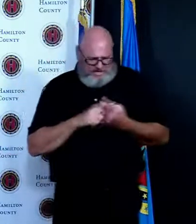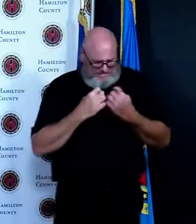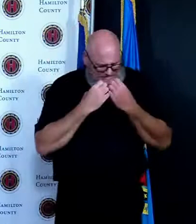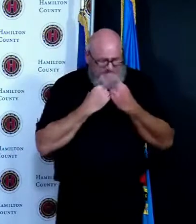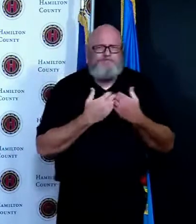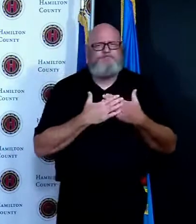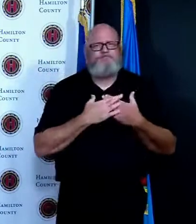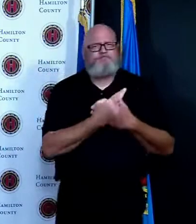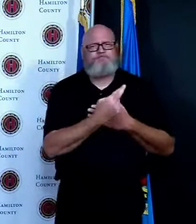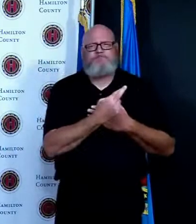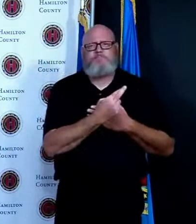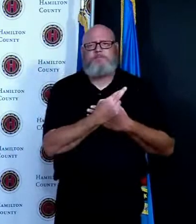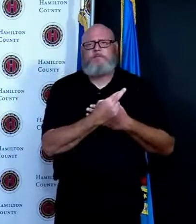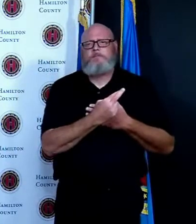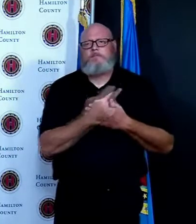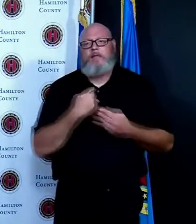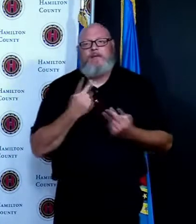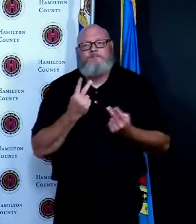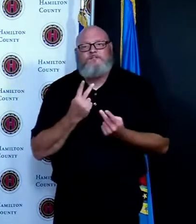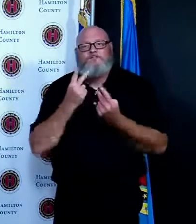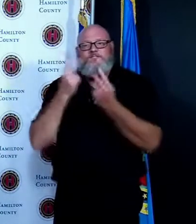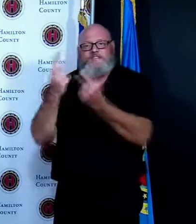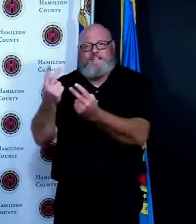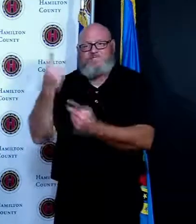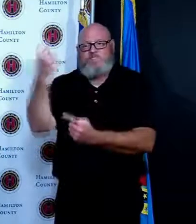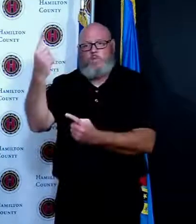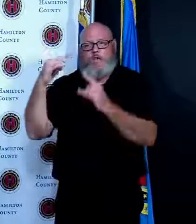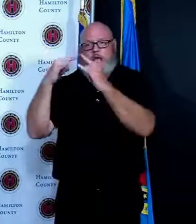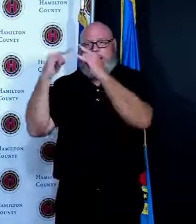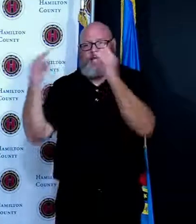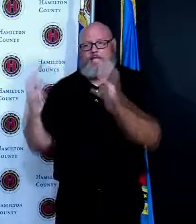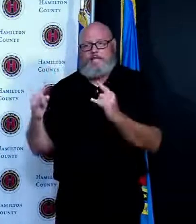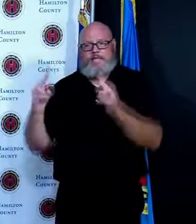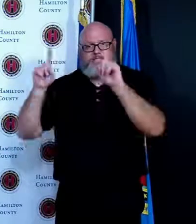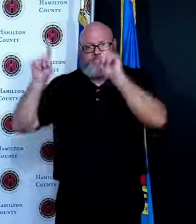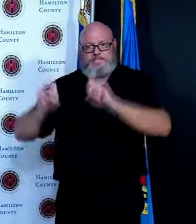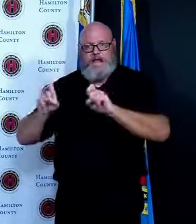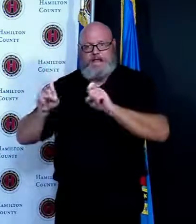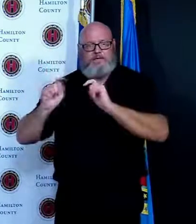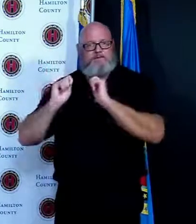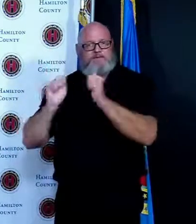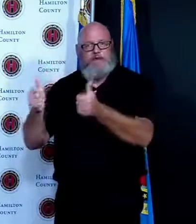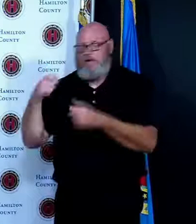said it couldn't have been easier and quicker she was shocked at how fast she had that test done